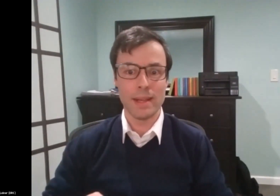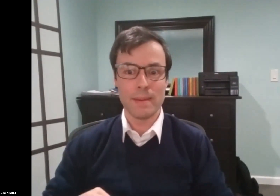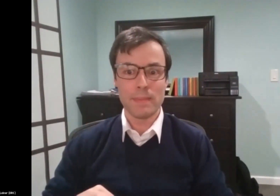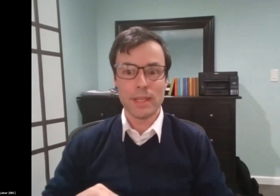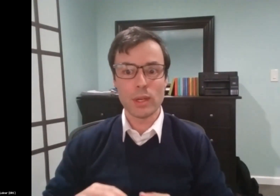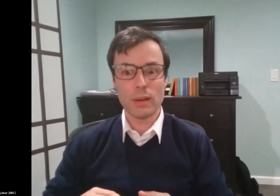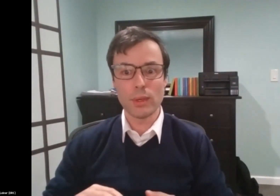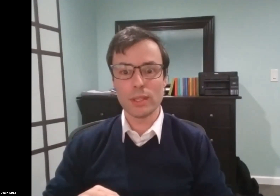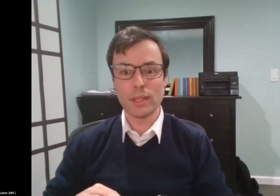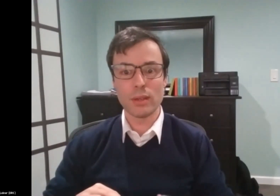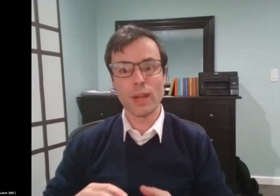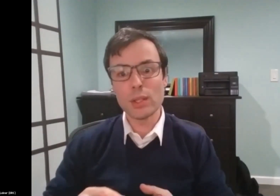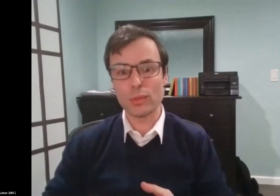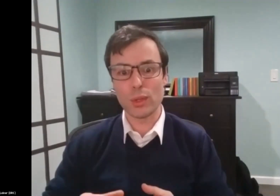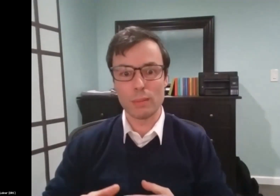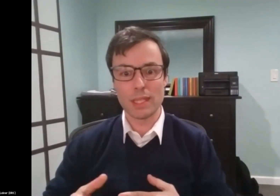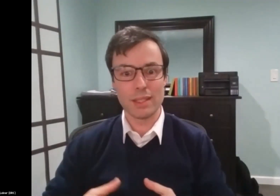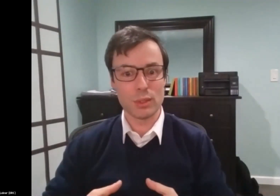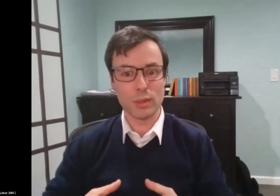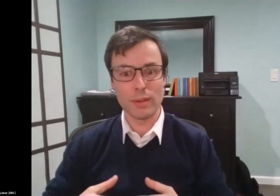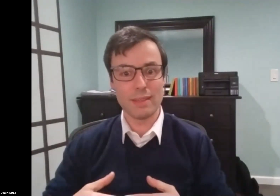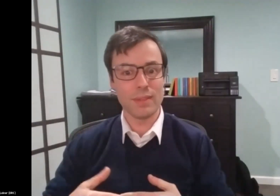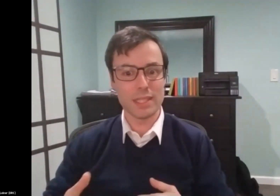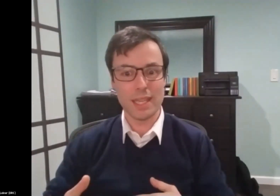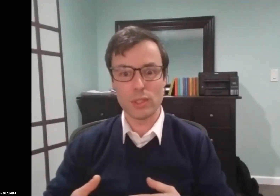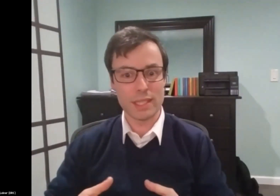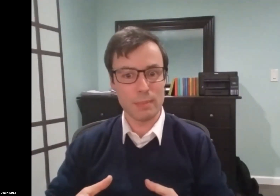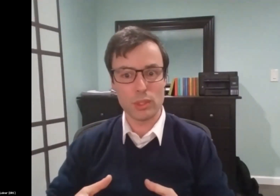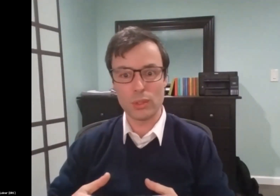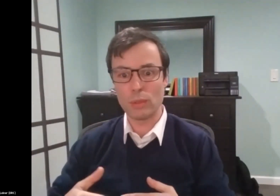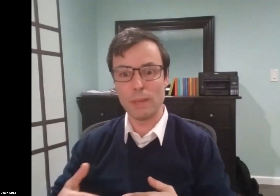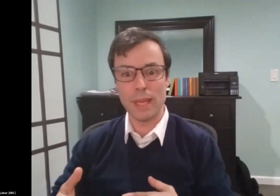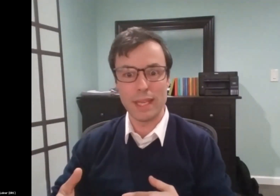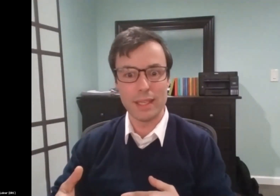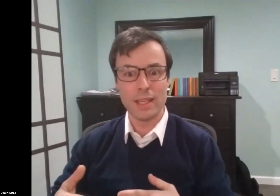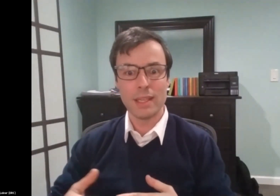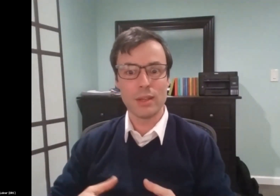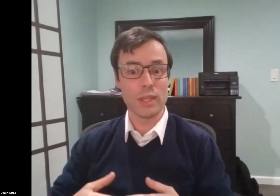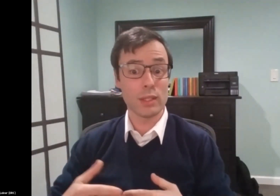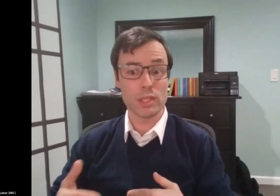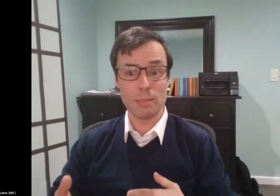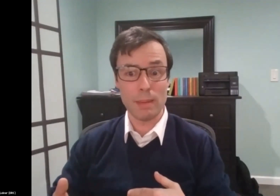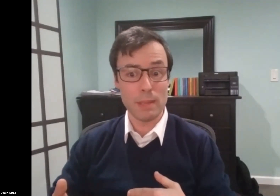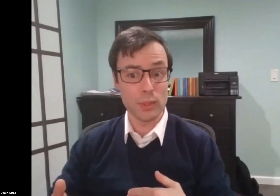good and what's probably okay. One of the good the California Department of Public health guidance is that you know it